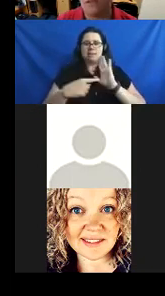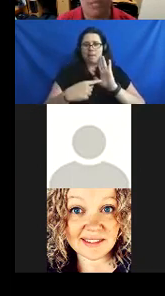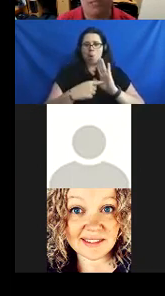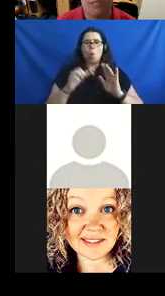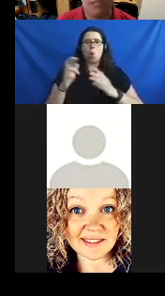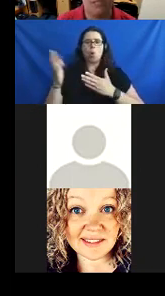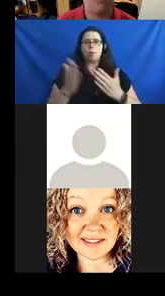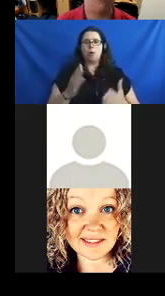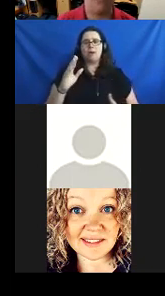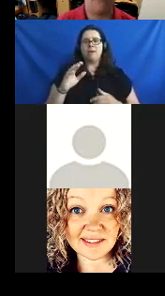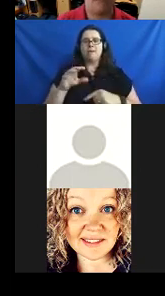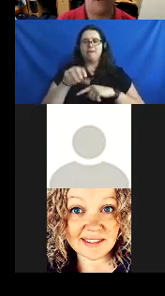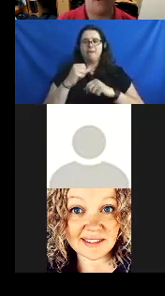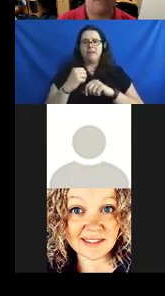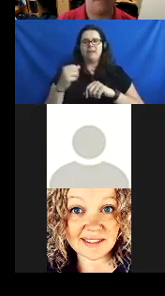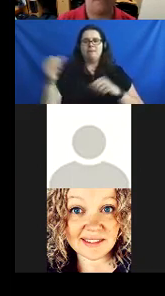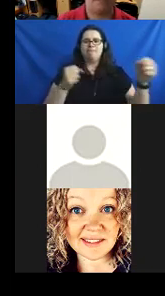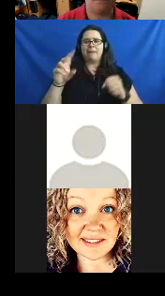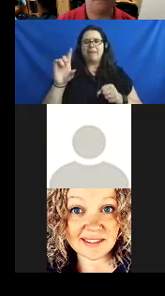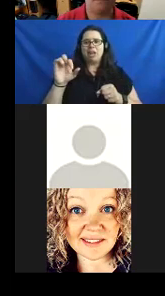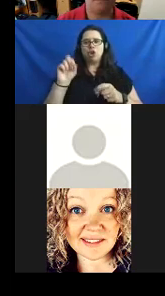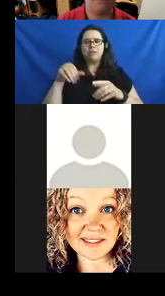VENDORS IN TO DEMONSTRATE DIFFERENT PRODUCTS.